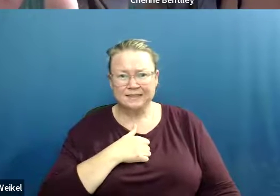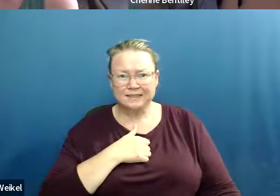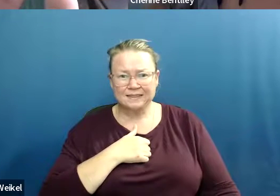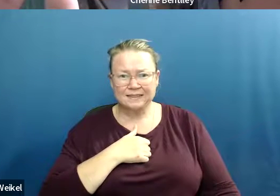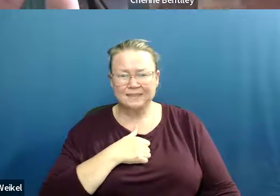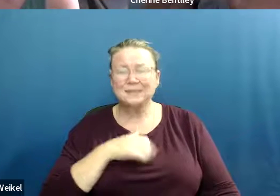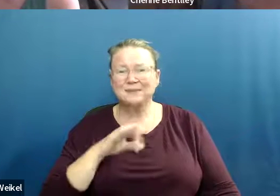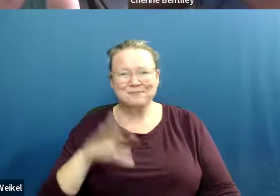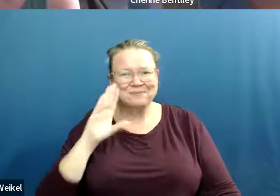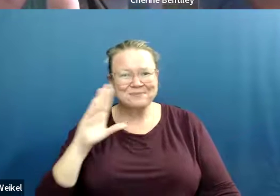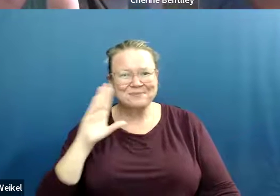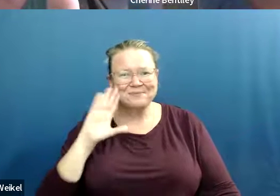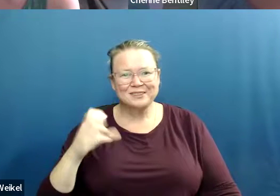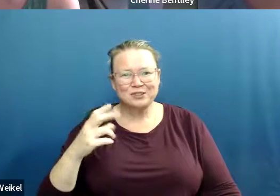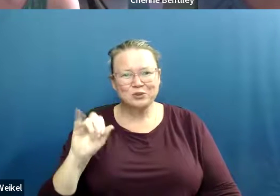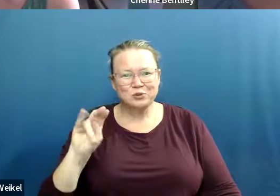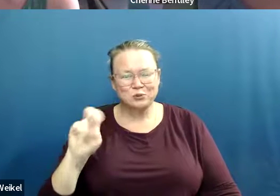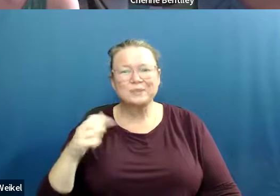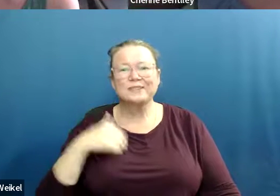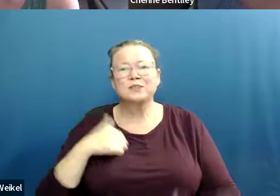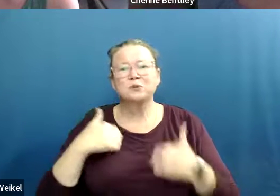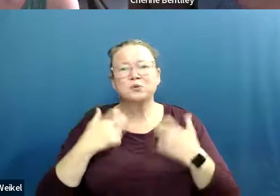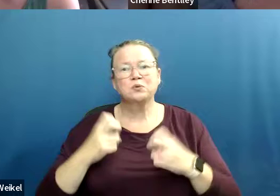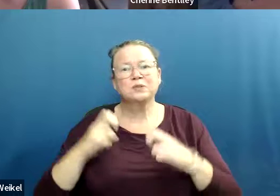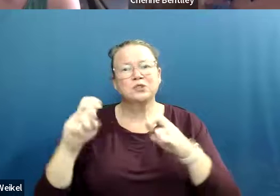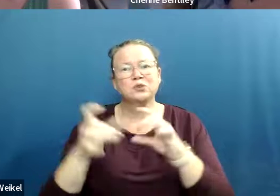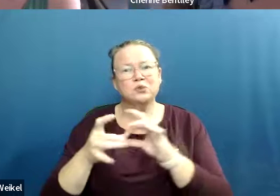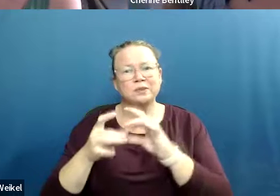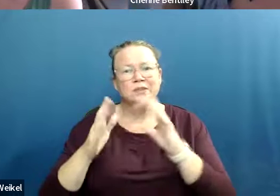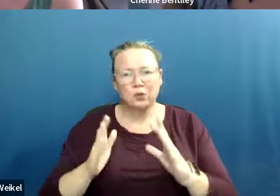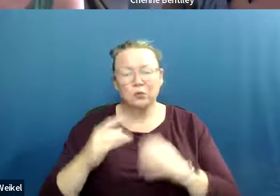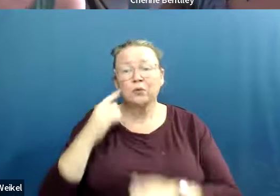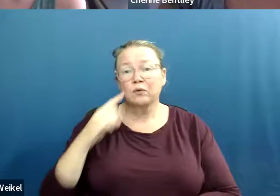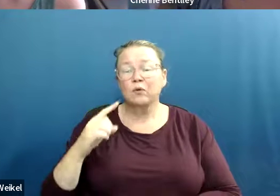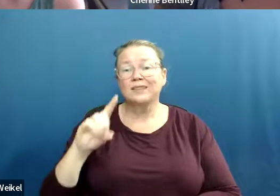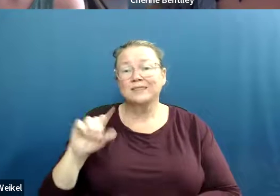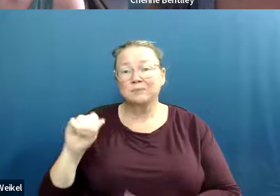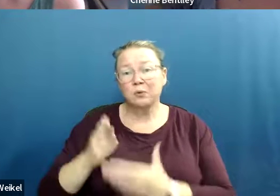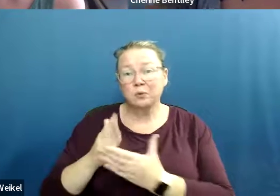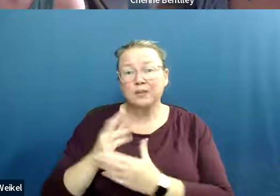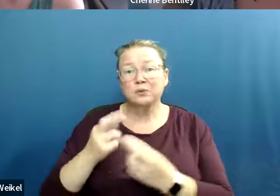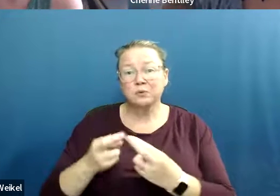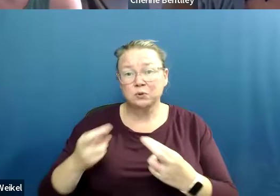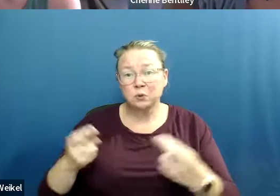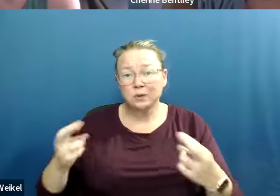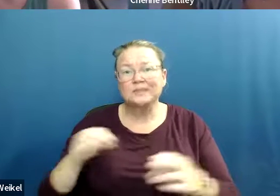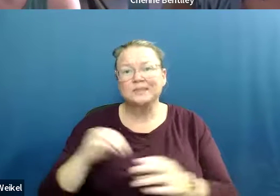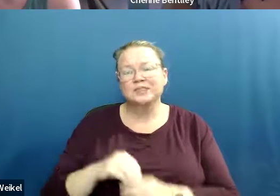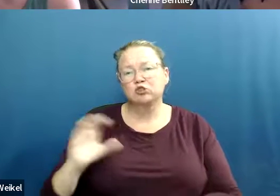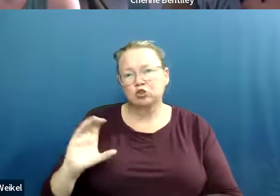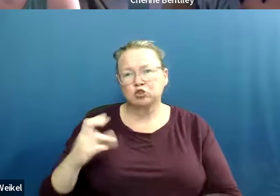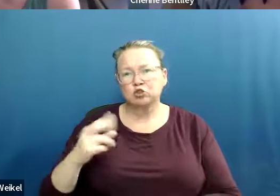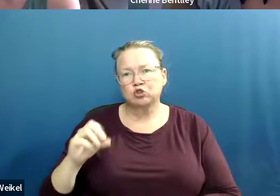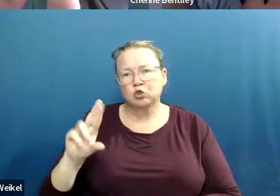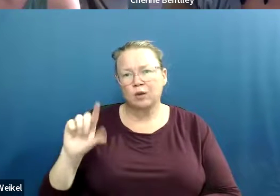Cherine Bentlley: Hi! My name is Shereen. I am the Youth Transition Coordinator for disability, rights and resources in Charlotte, North Carolina.